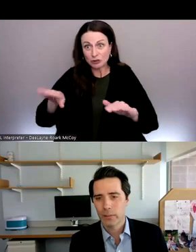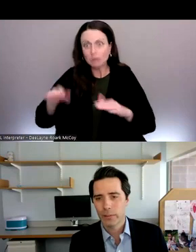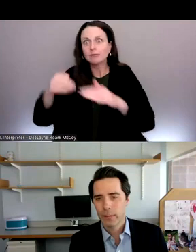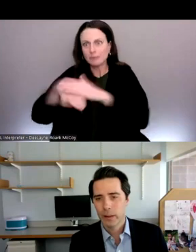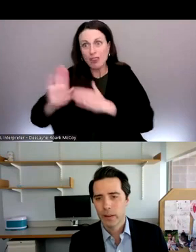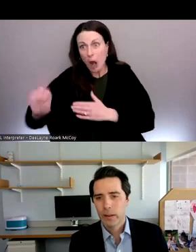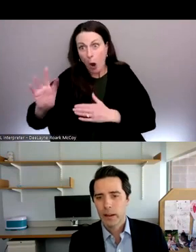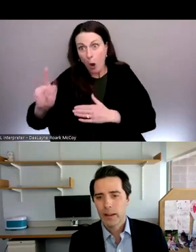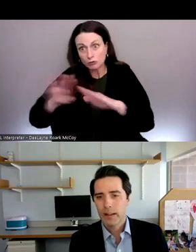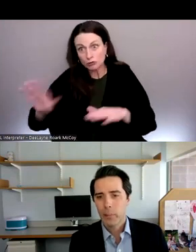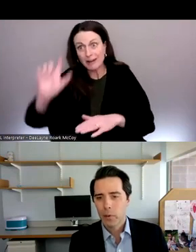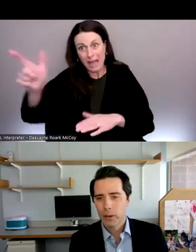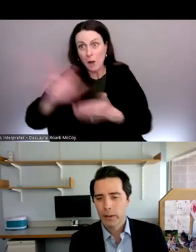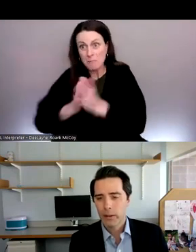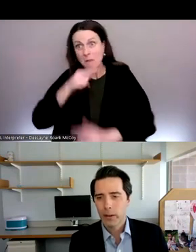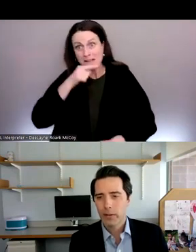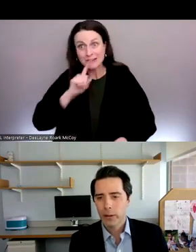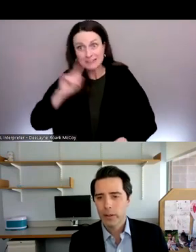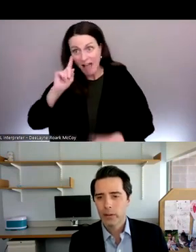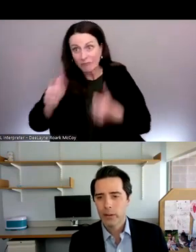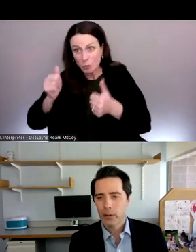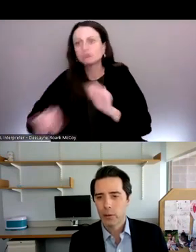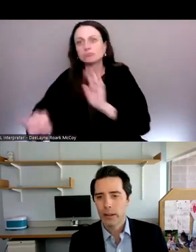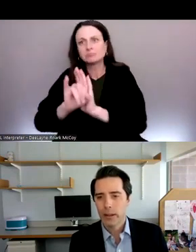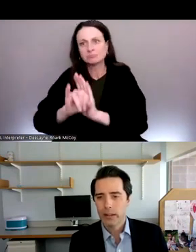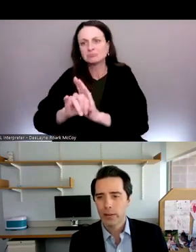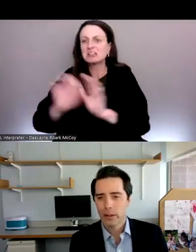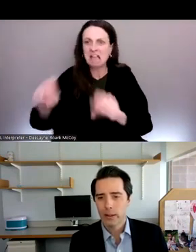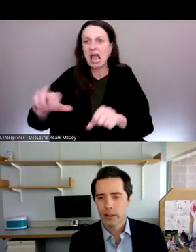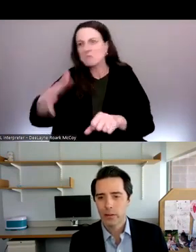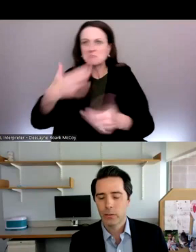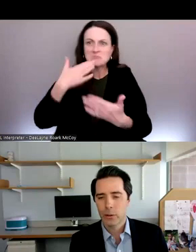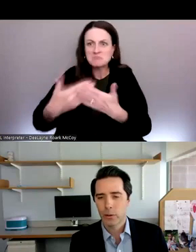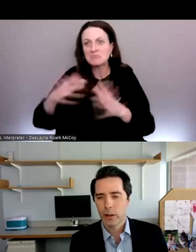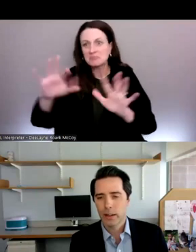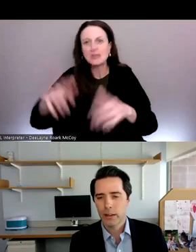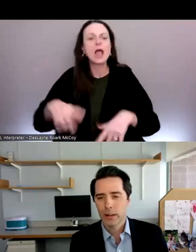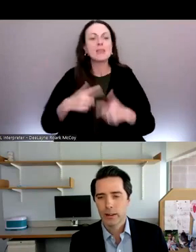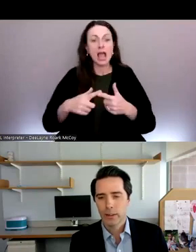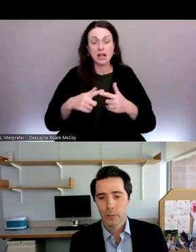loss and then importantly it evaluates for syndromic causes of hearing loss which